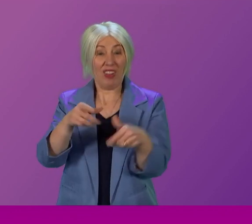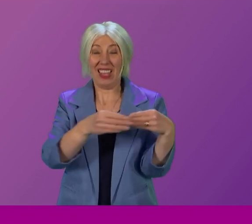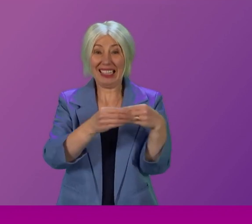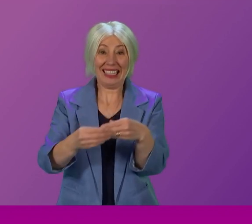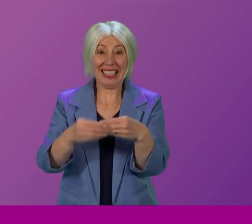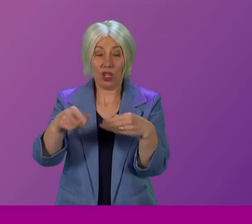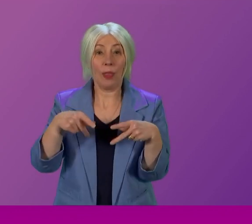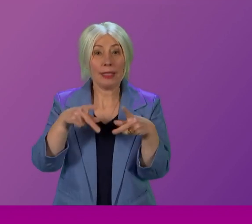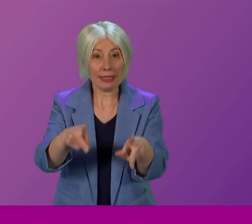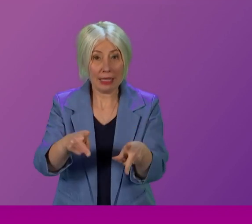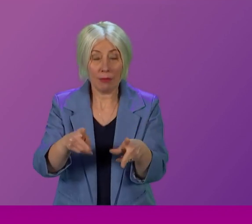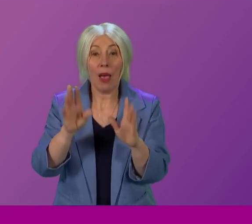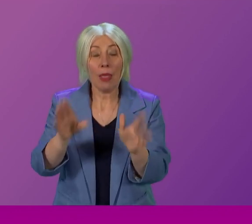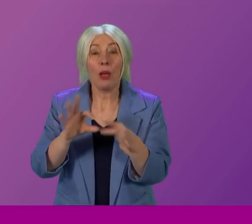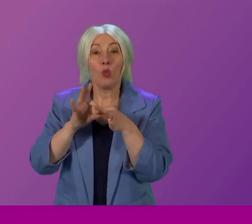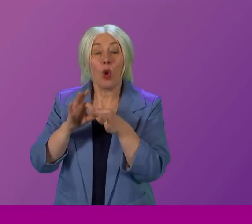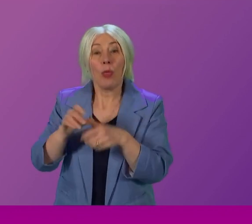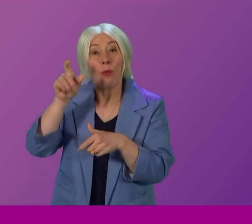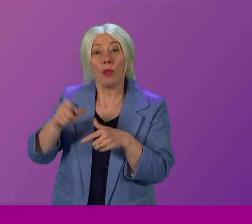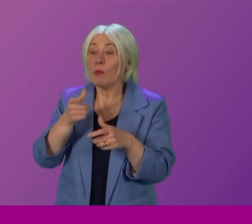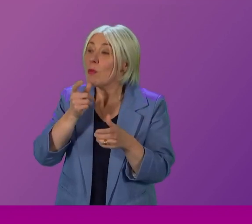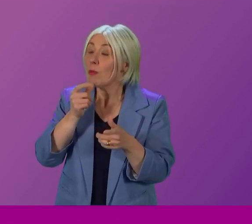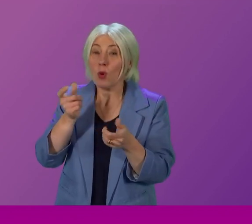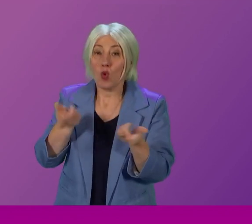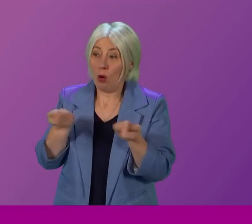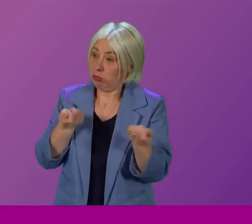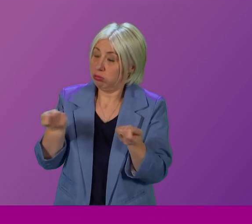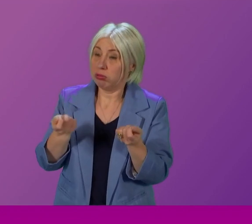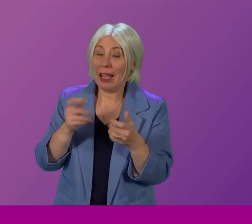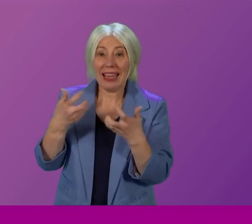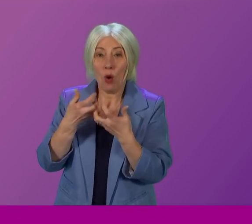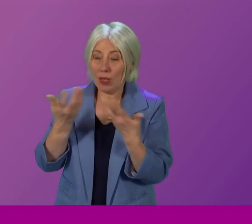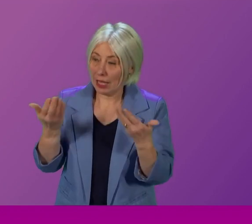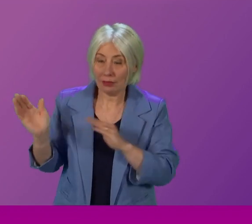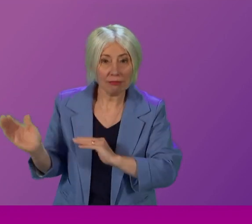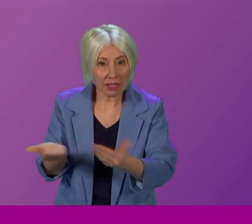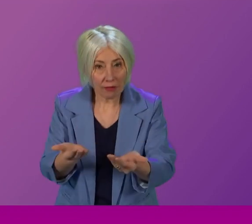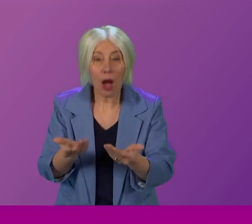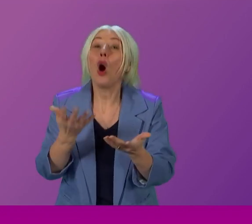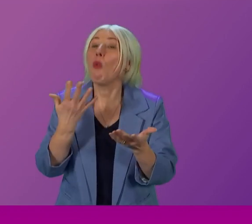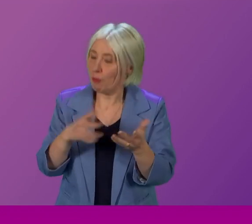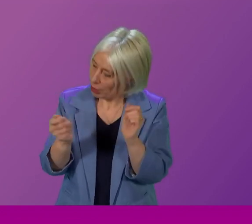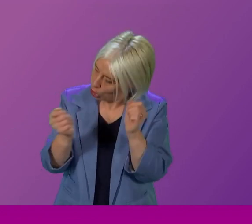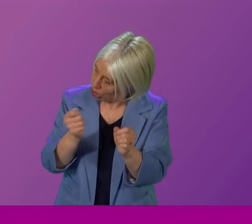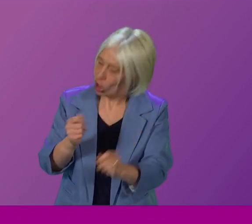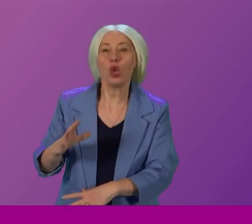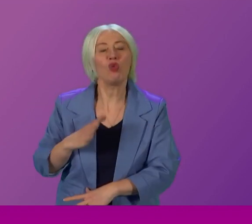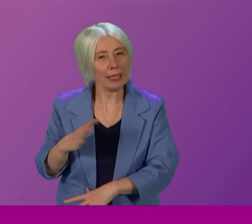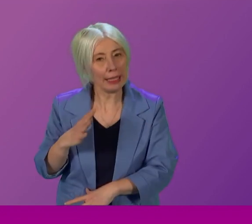to work with the scheme administrator on a joined-up approach to delivering it. We have already made changes, which I have set out. We will continue to